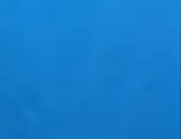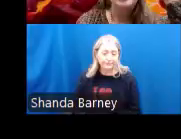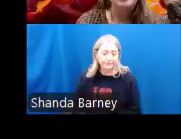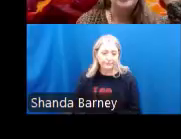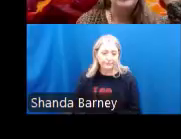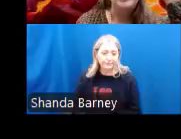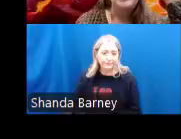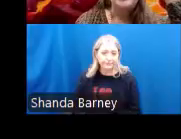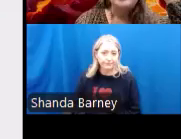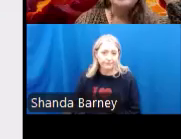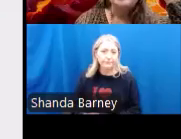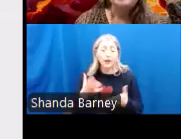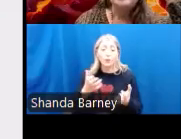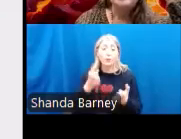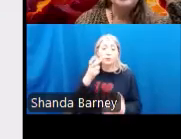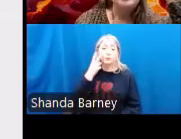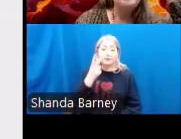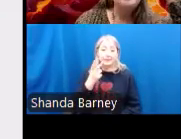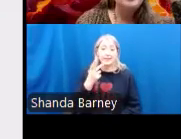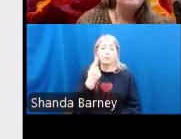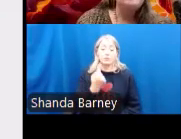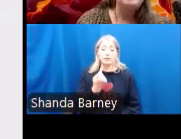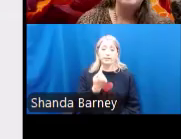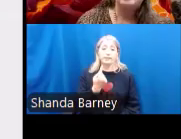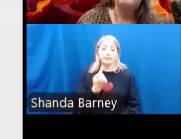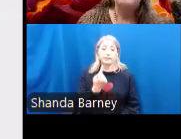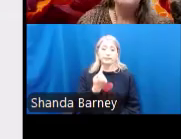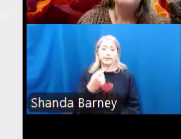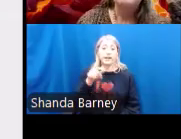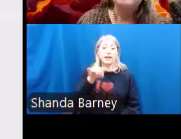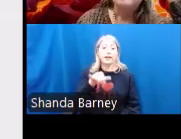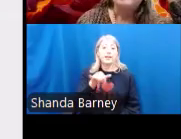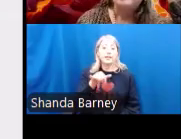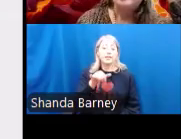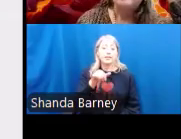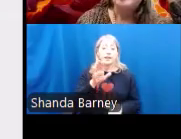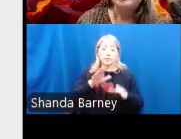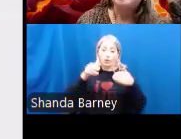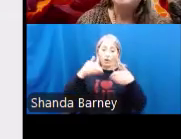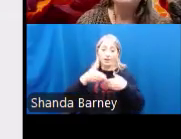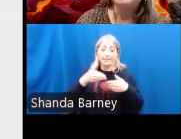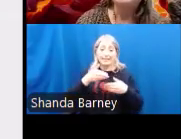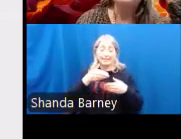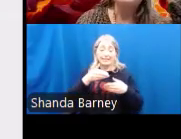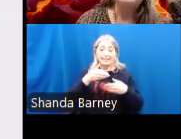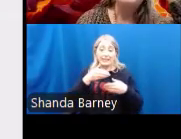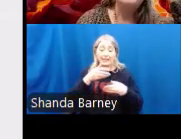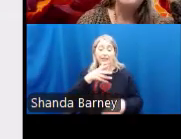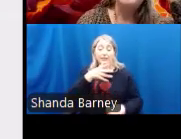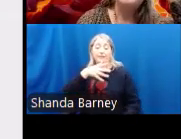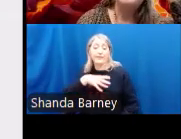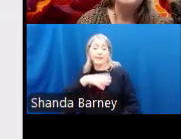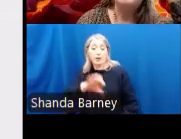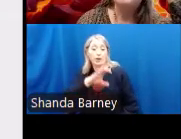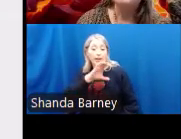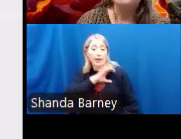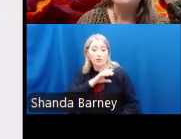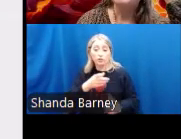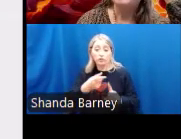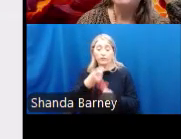was important. So this is an autistic female character from Dungeons and Dragons. She is, I hope I'm saying this right,